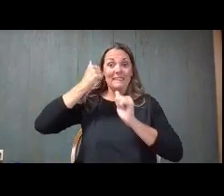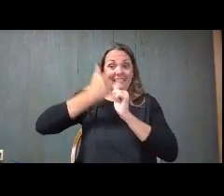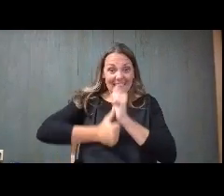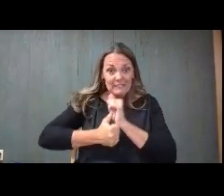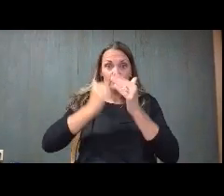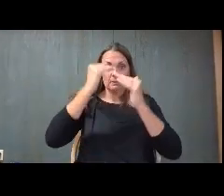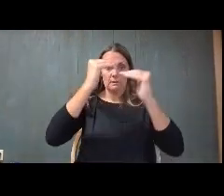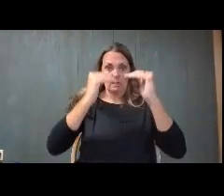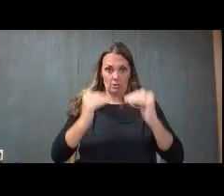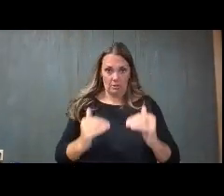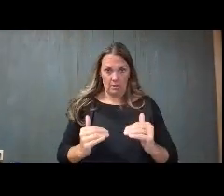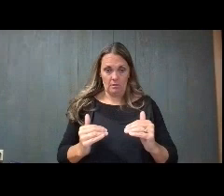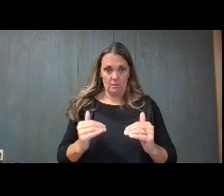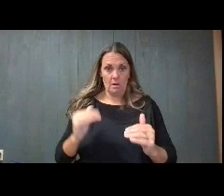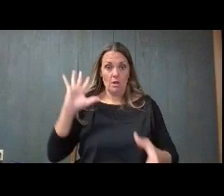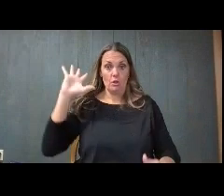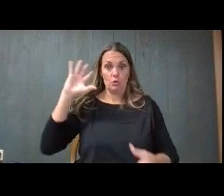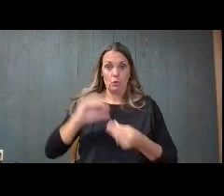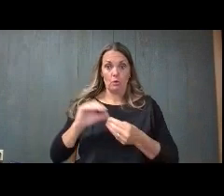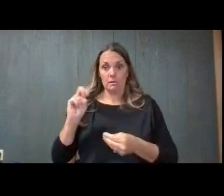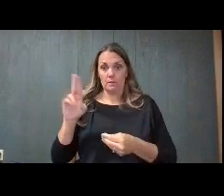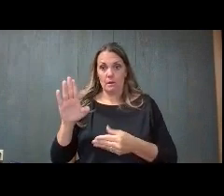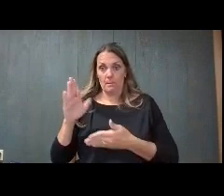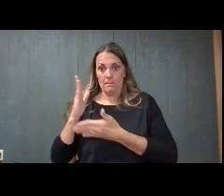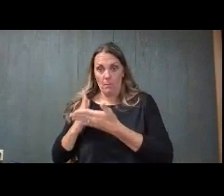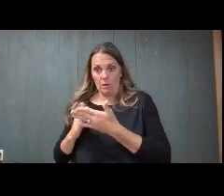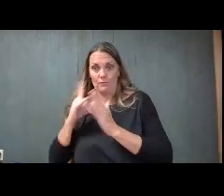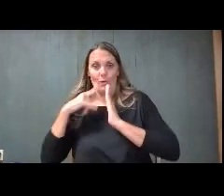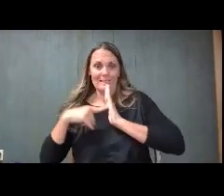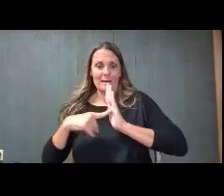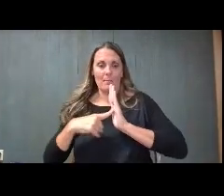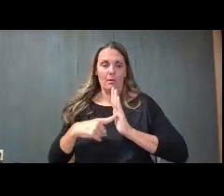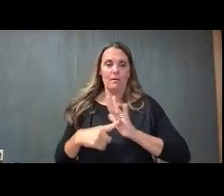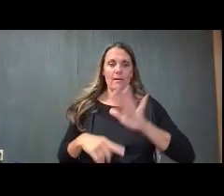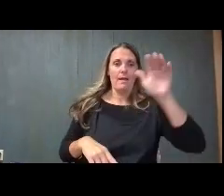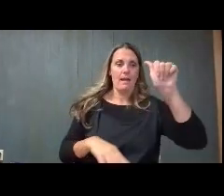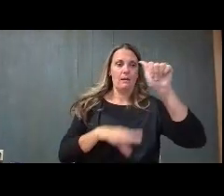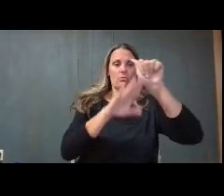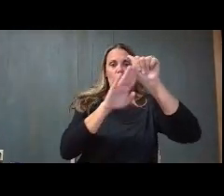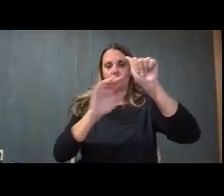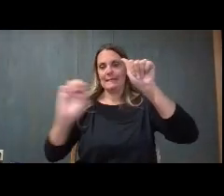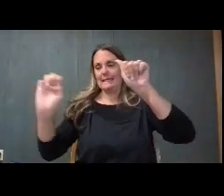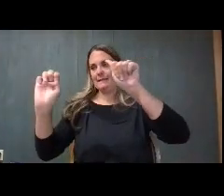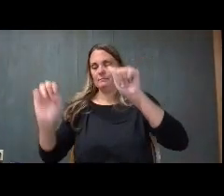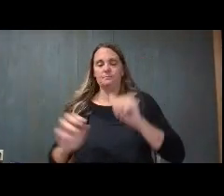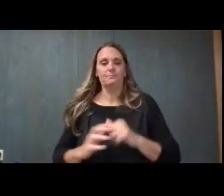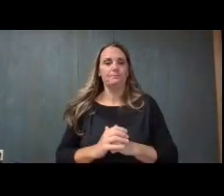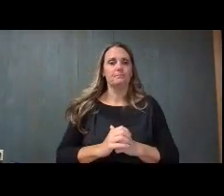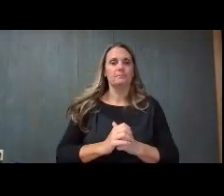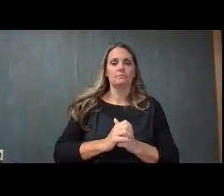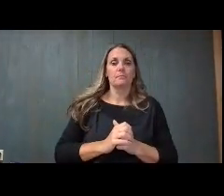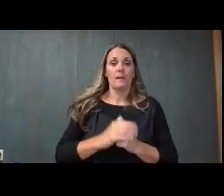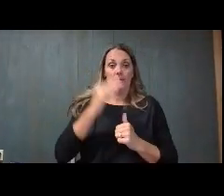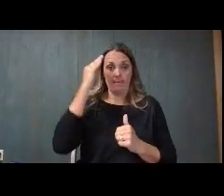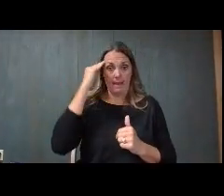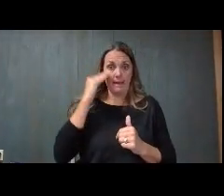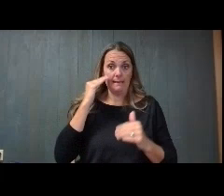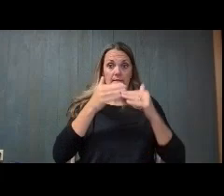as well as the total subcomponents. For example, a three. I'll provide the heading title as well as an example